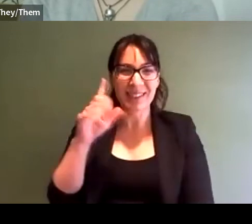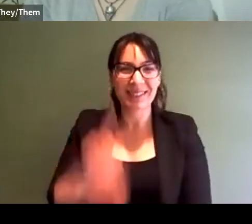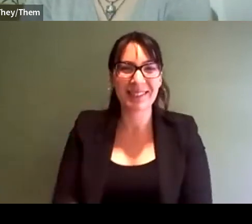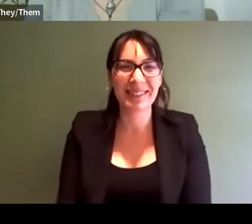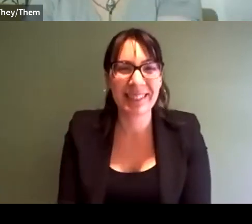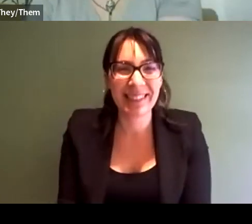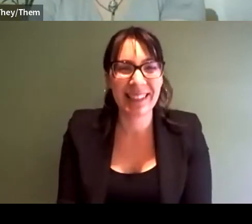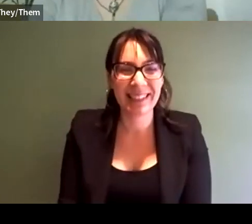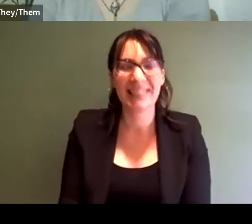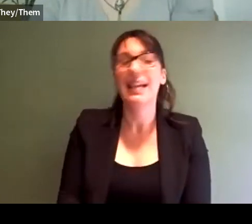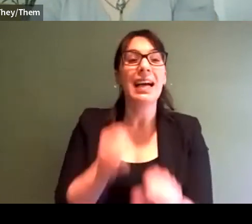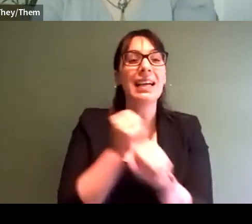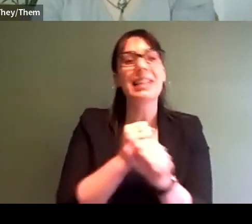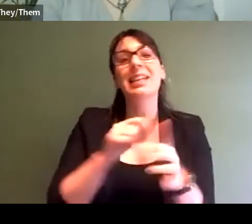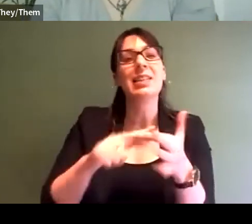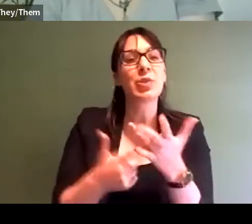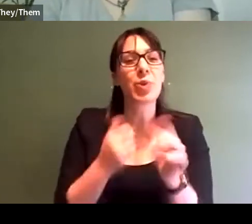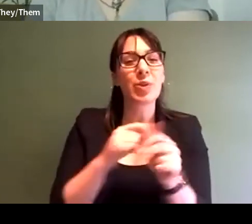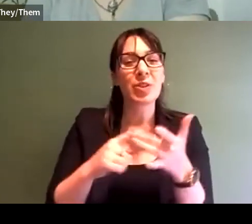Georgia. I was going to go to you next.